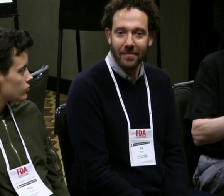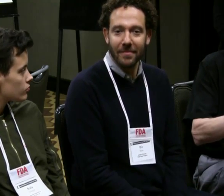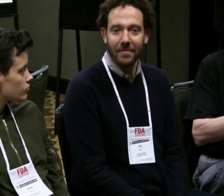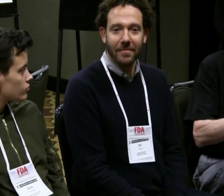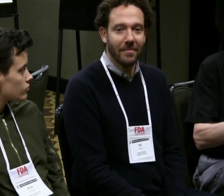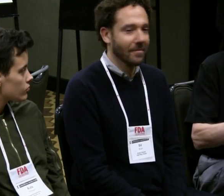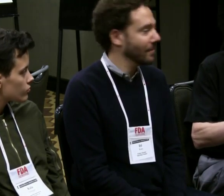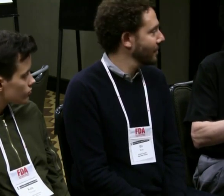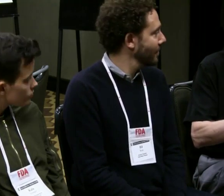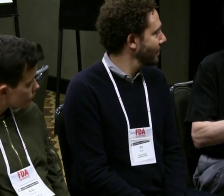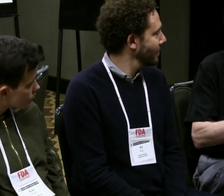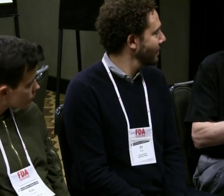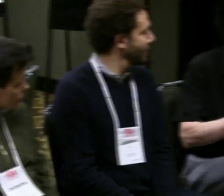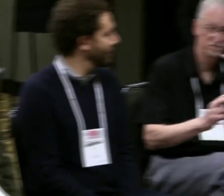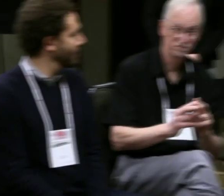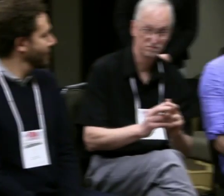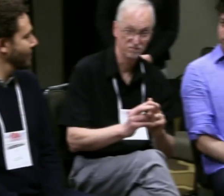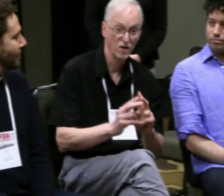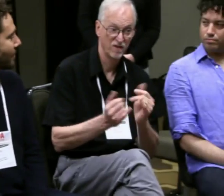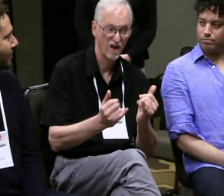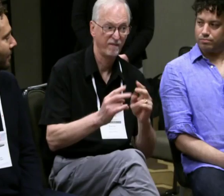of potential deaf artists being involved.